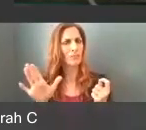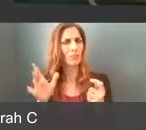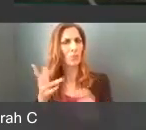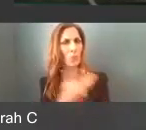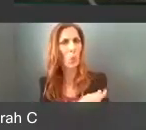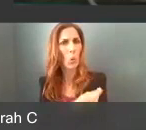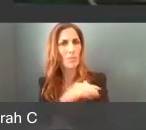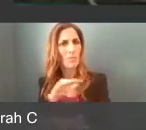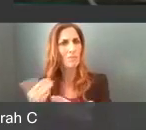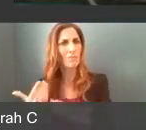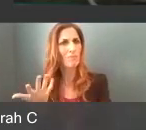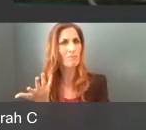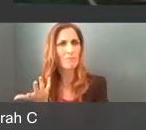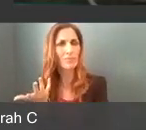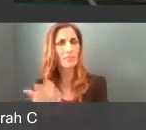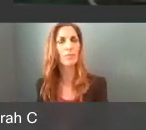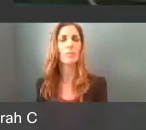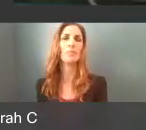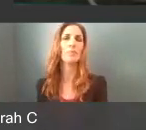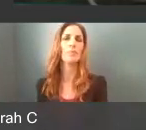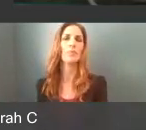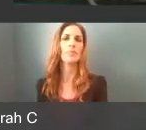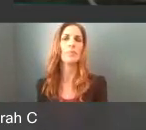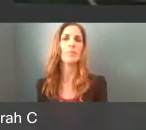[Commissioner Arkoosh] Yeah. So I think that here in Montgomery County,